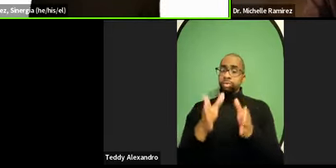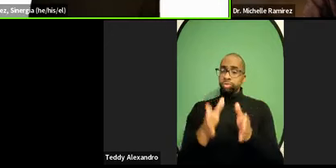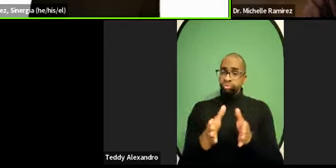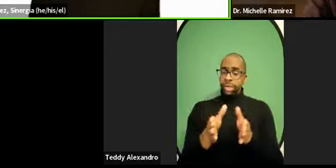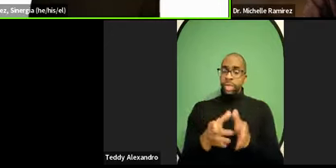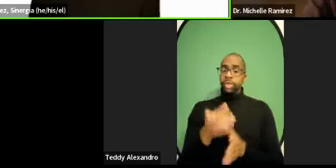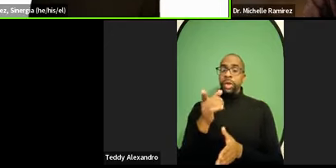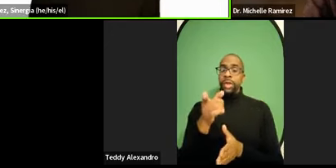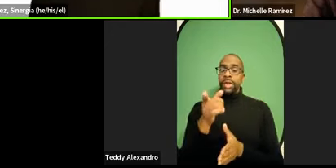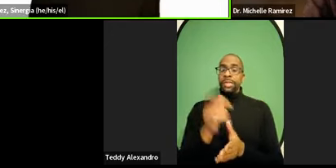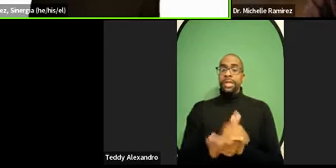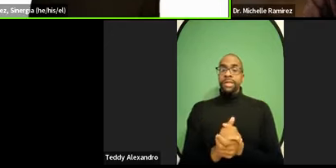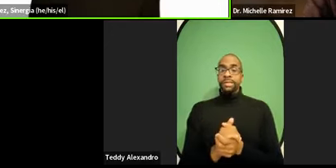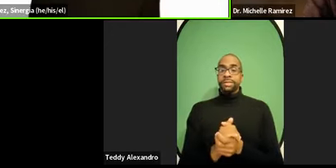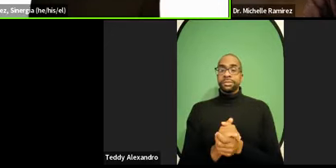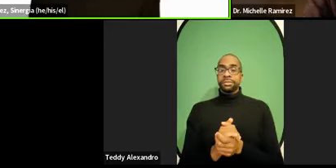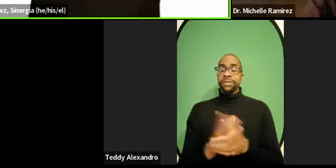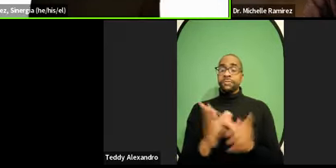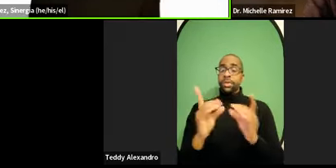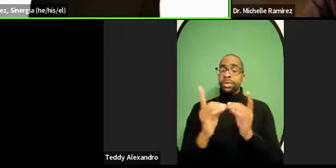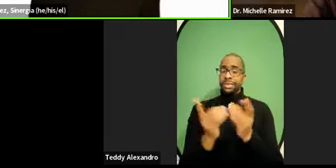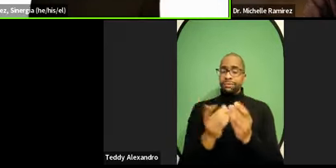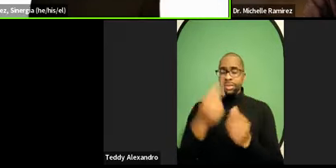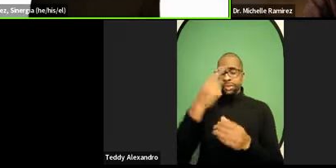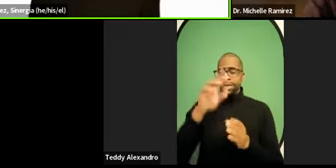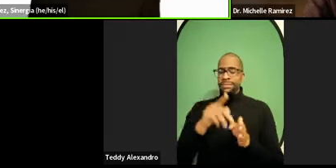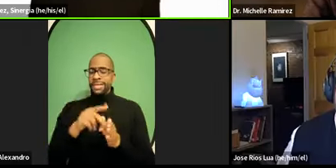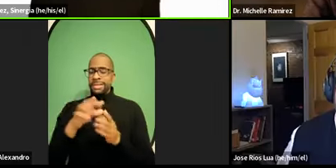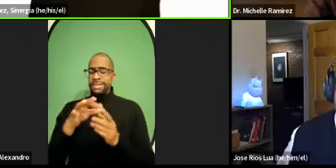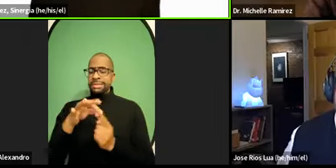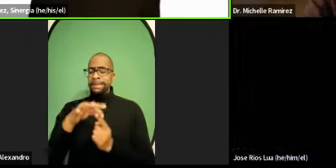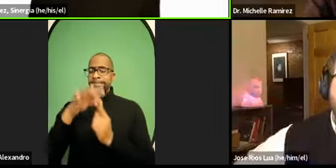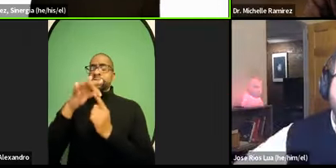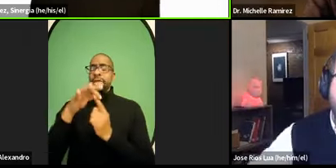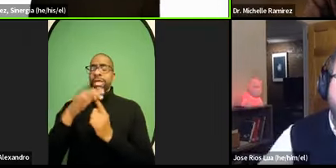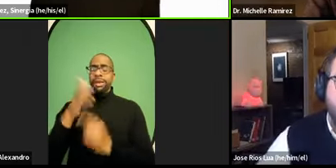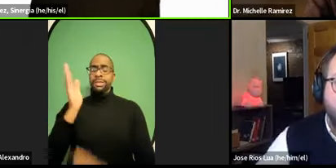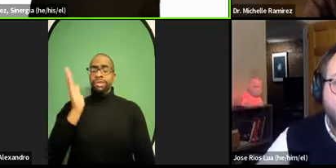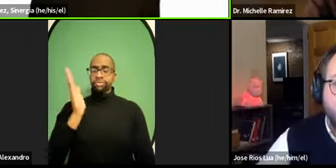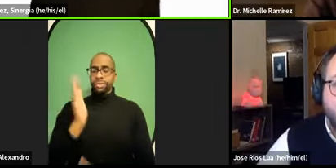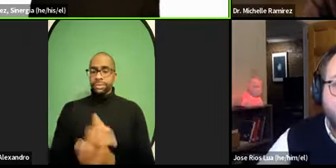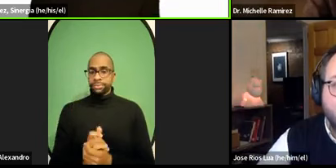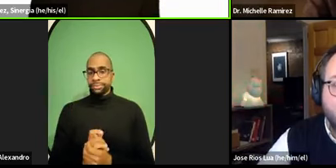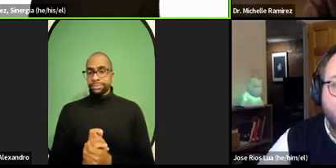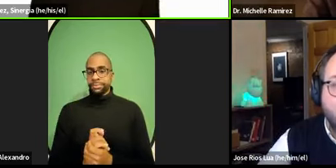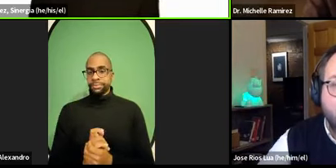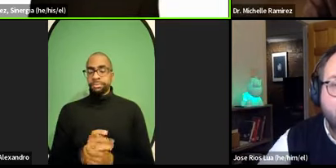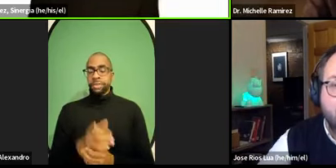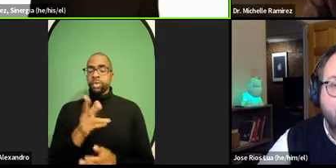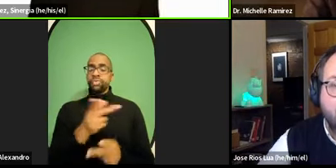said Rios lola, let's say said Rios lower was serious who is the director of family empowerment and communications for the division of specialized. ed instruction, and students